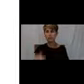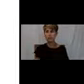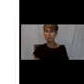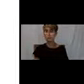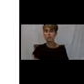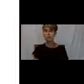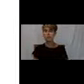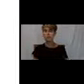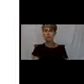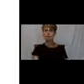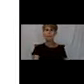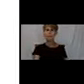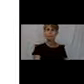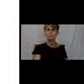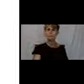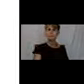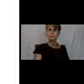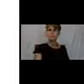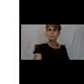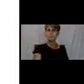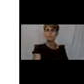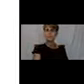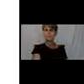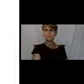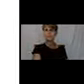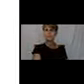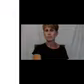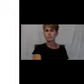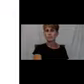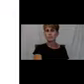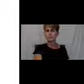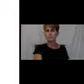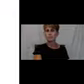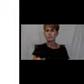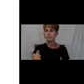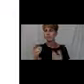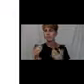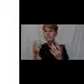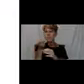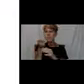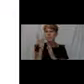so we will take just a few seconds for everybody to get their votes in.